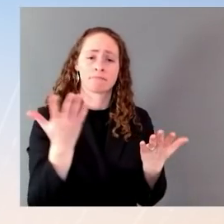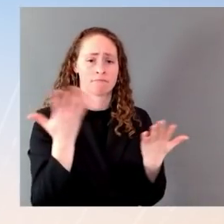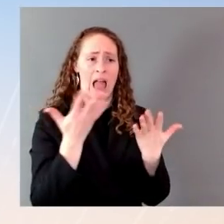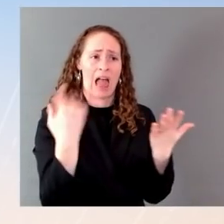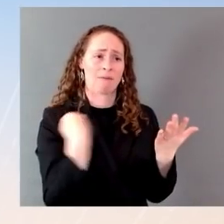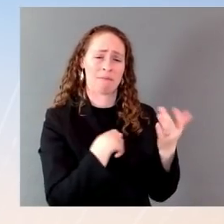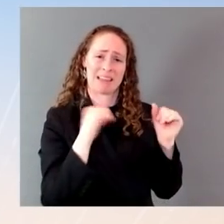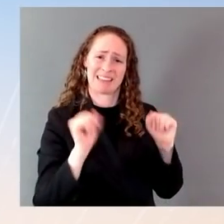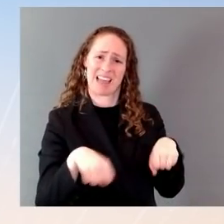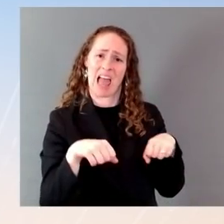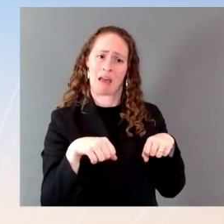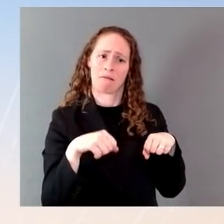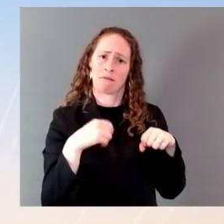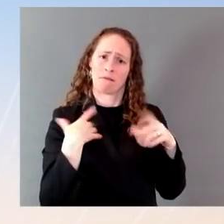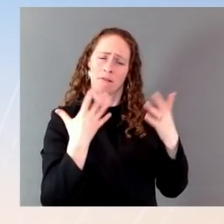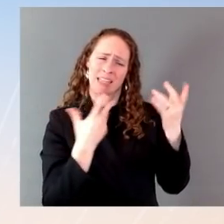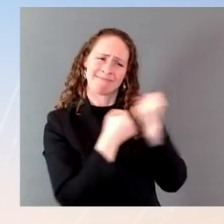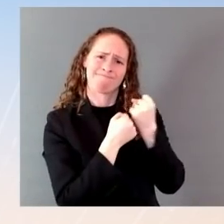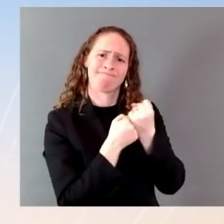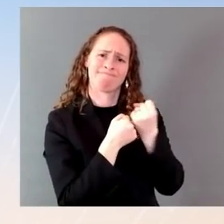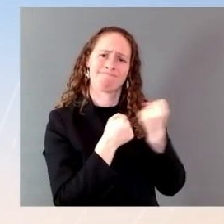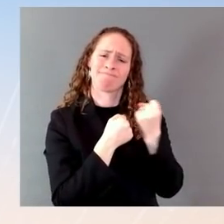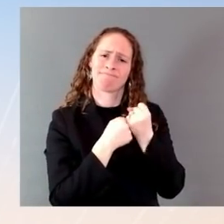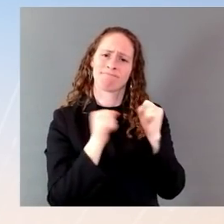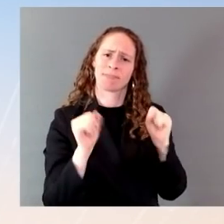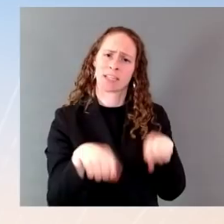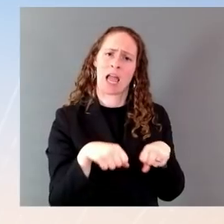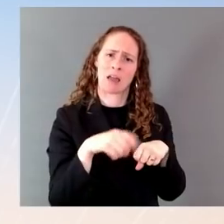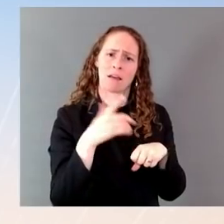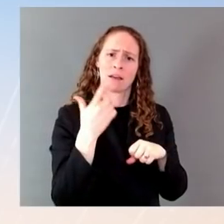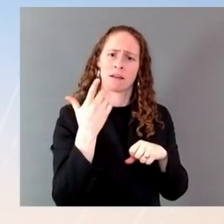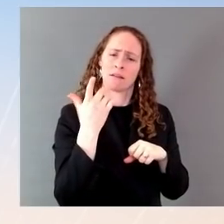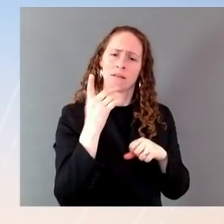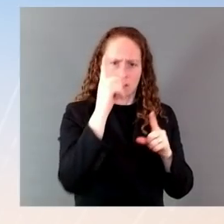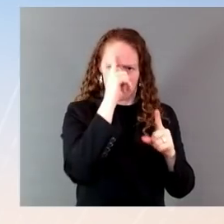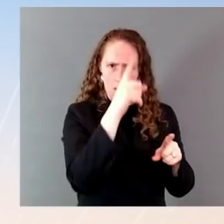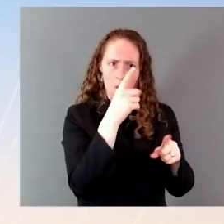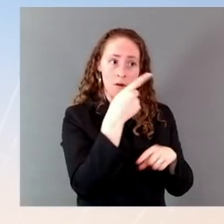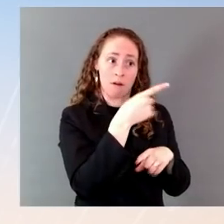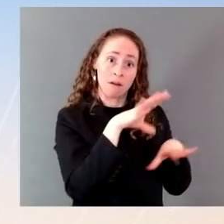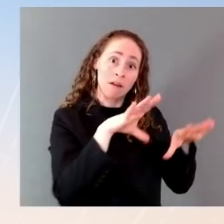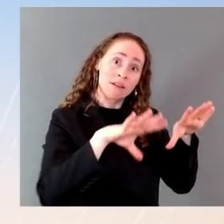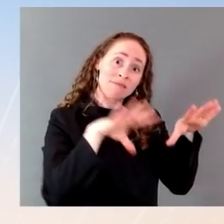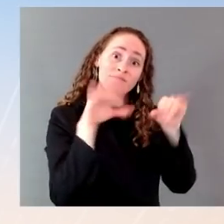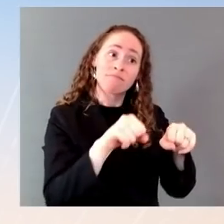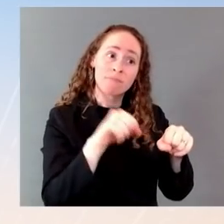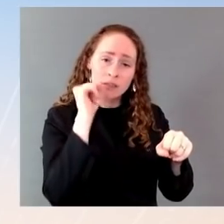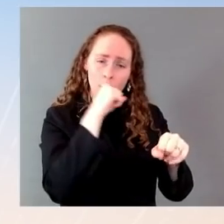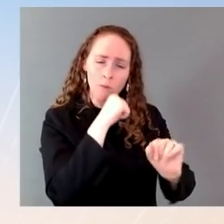and deter the invasion into Ukraine. That is the object of our policy right now. Those are the steps we are taking.